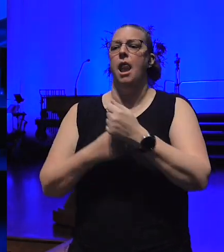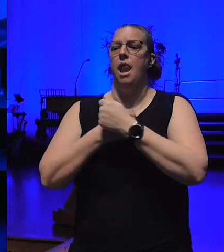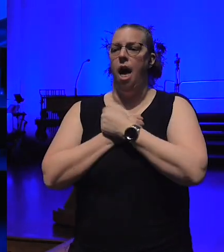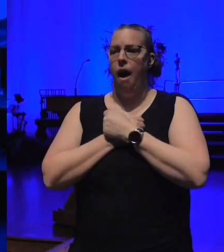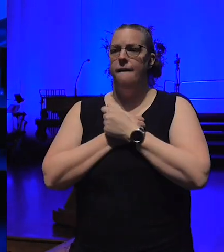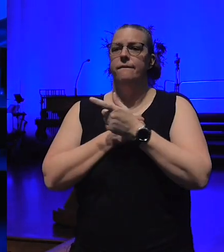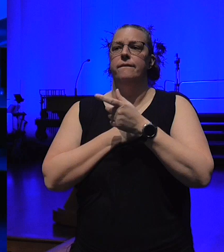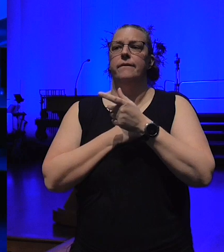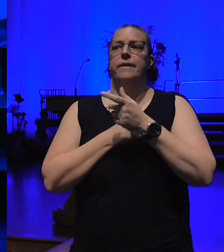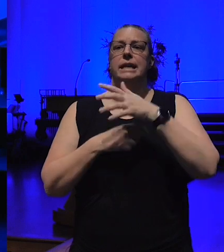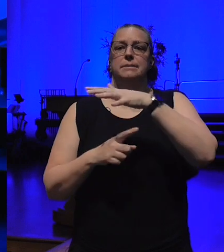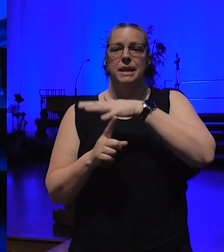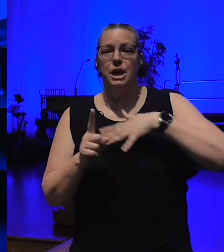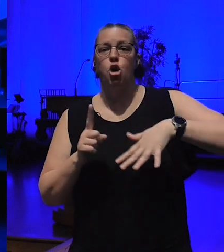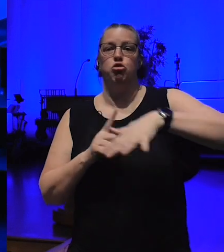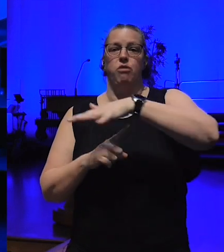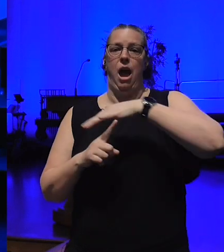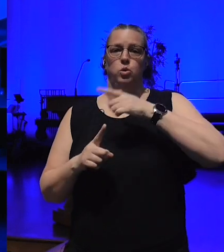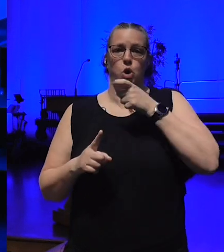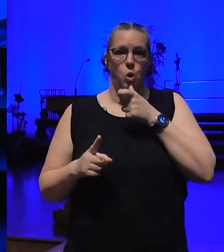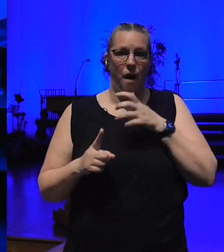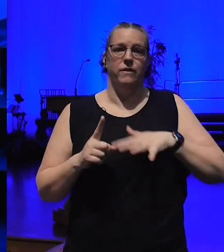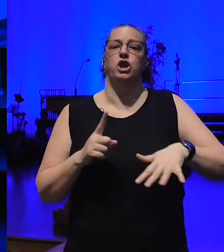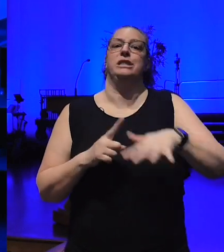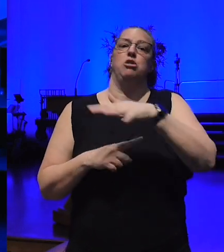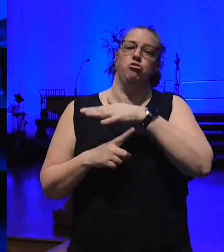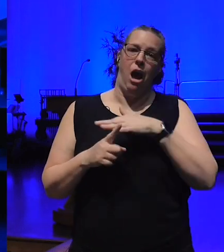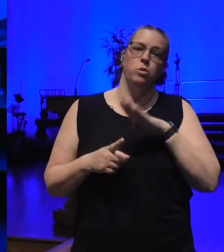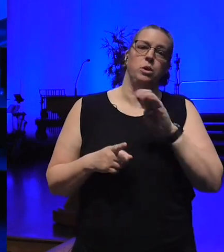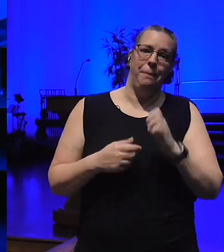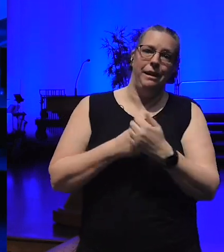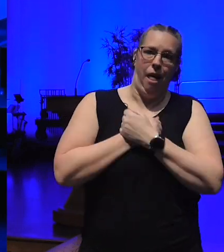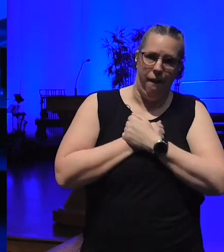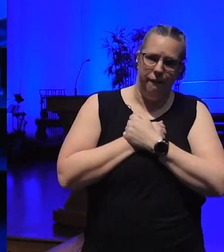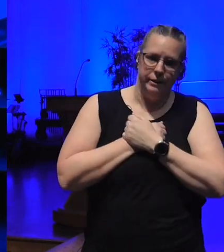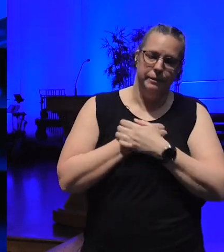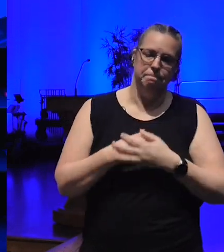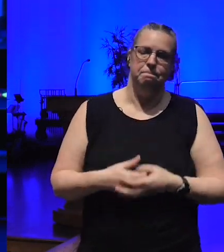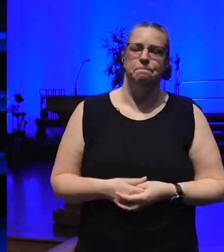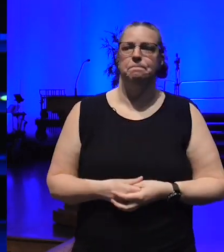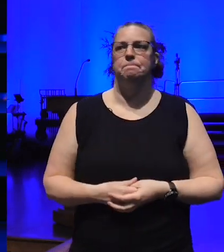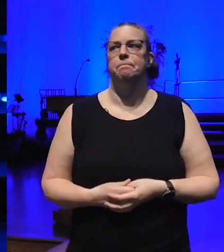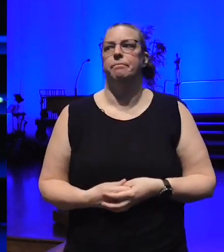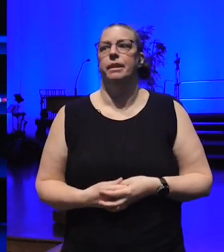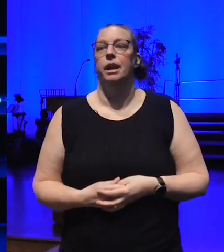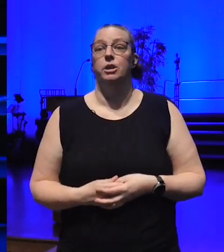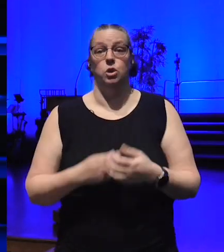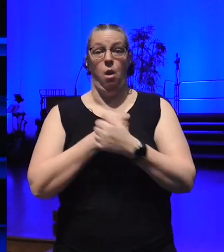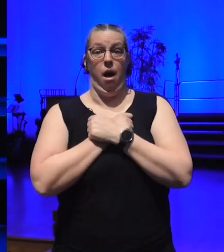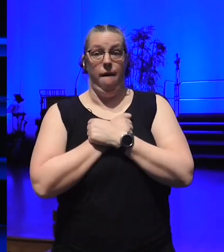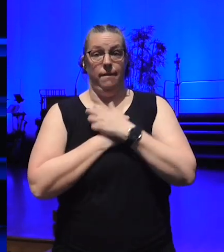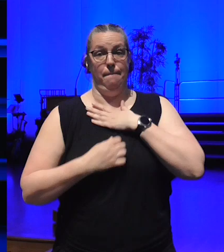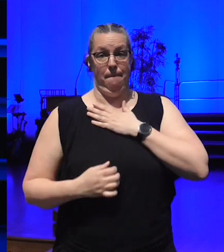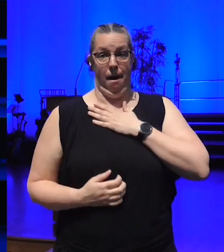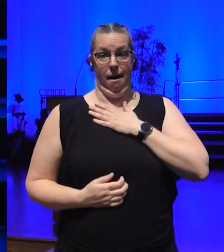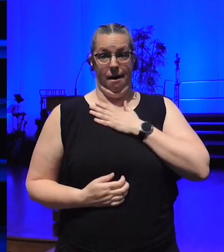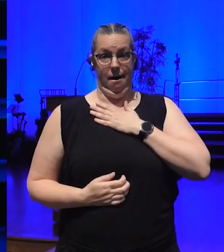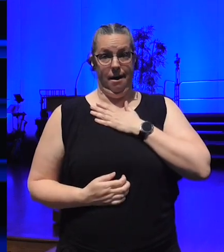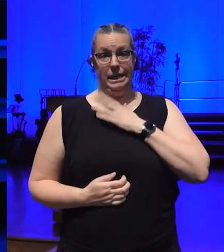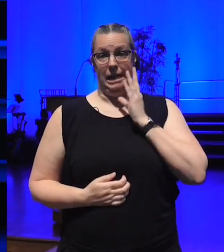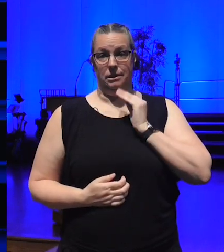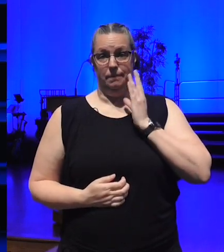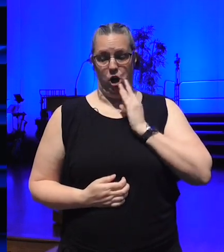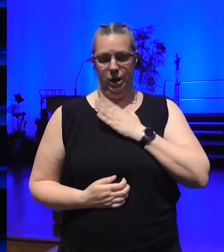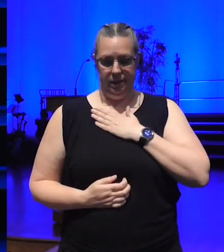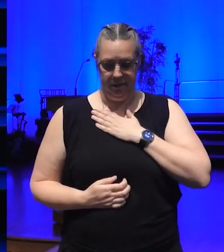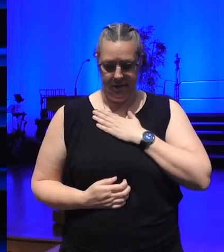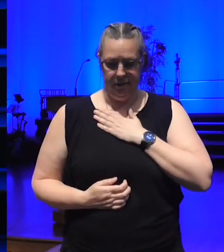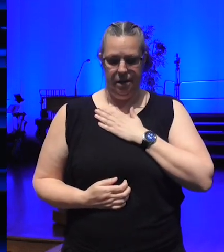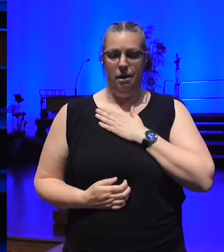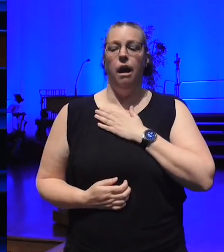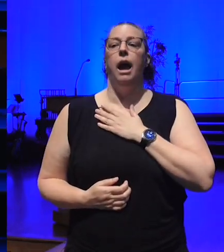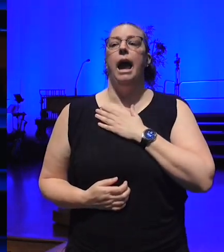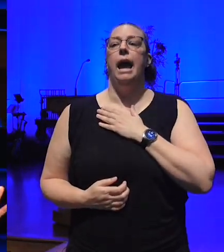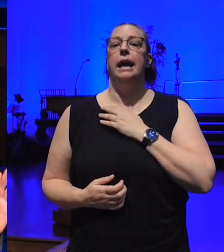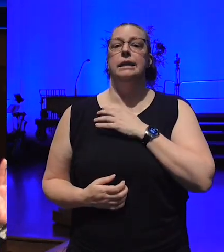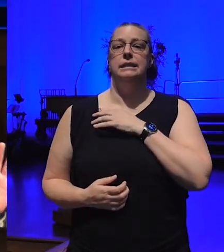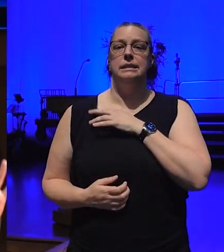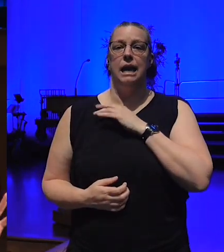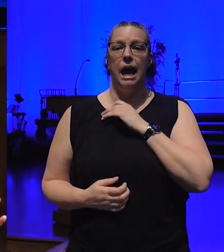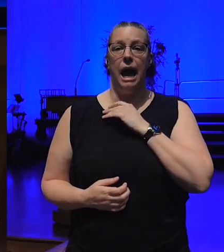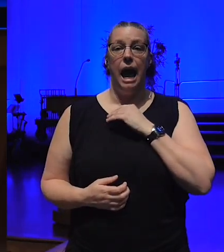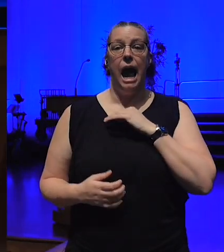loved love I have learned in my life experience is how the creative medium gets set into motion